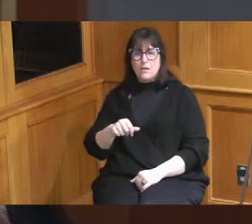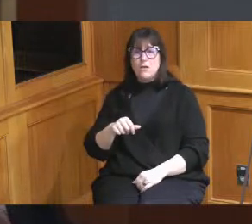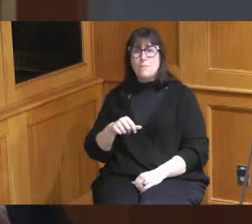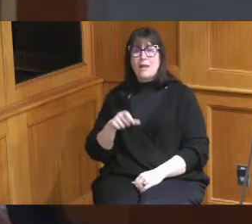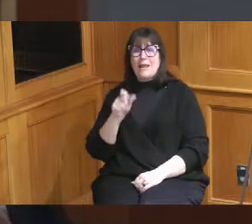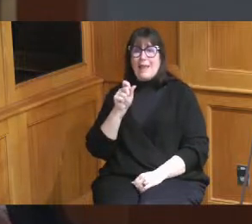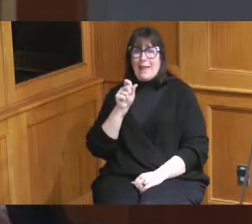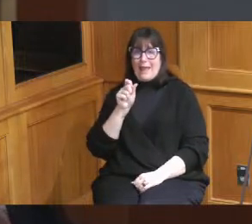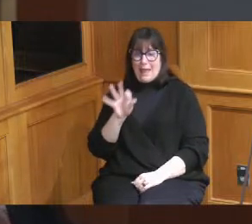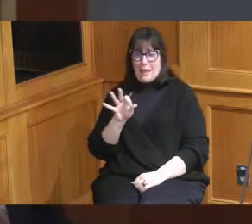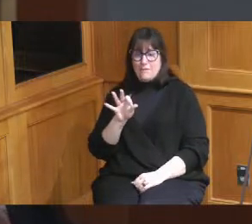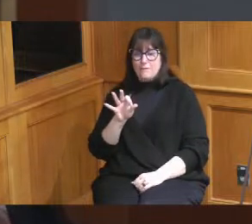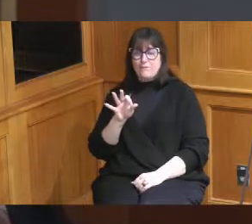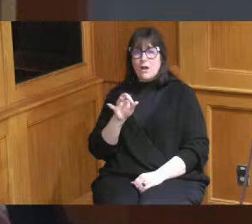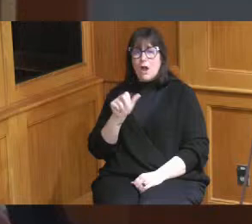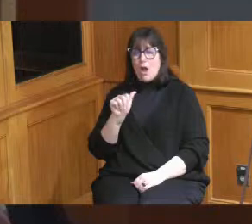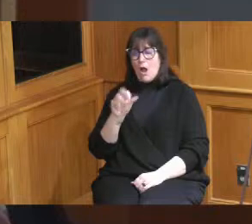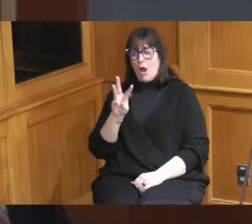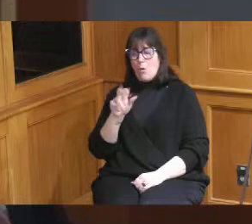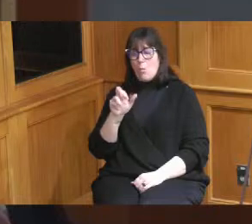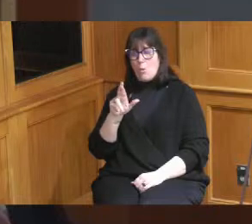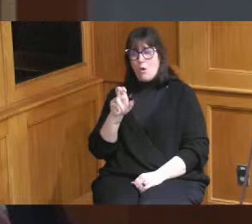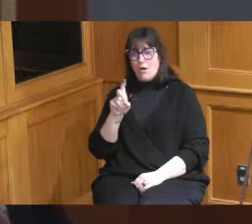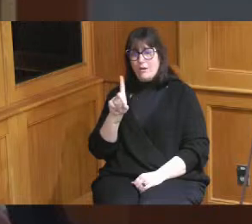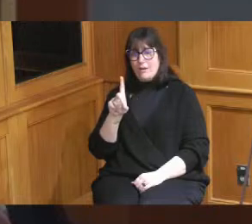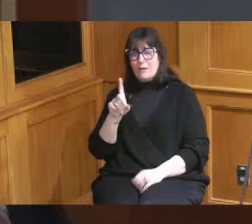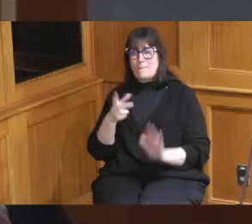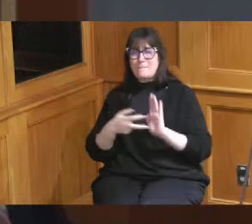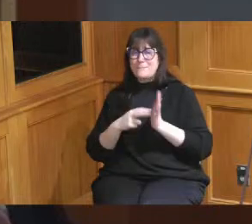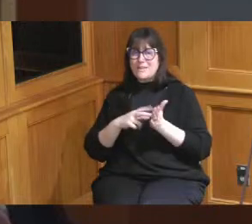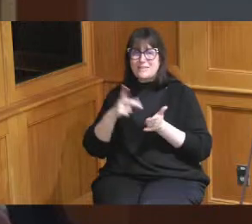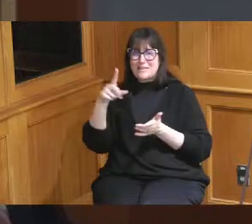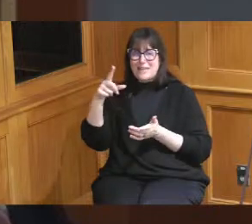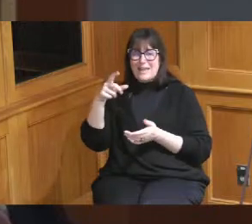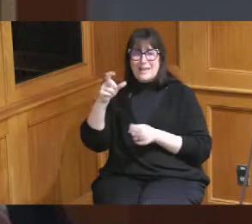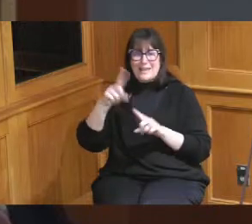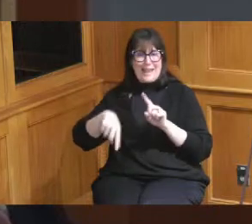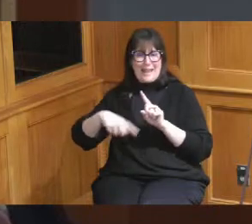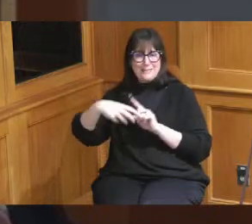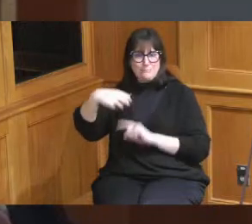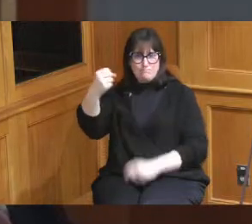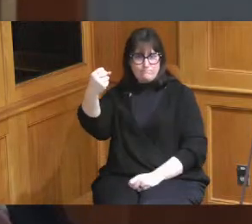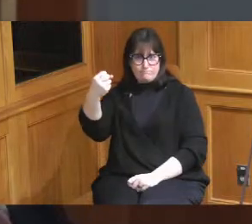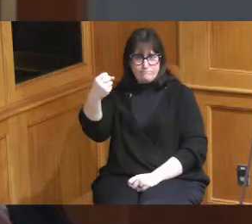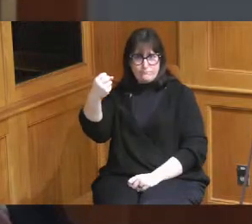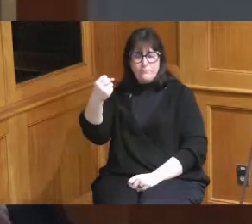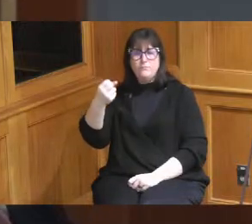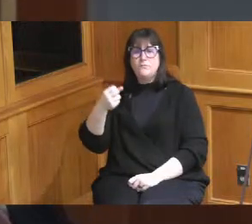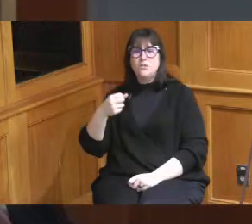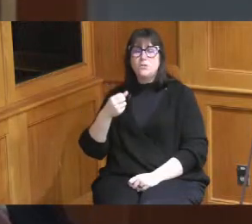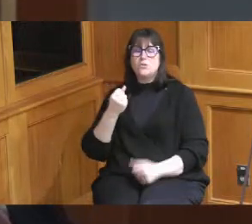that it can't be rescinded for something like that so I and right now it's all open it's all flowing